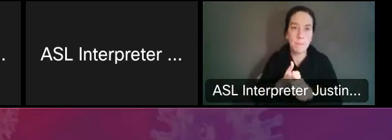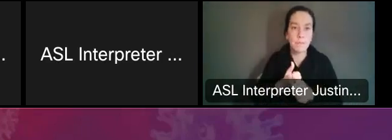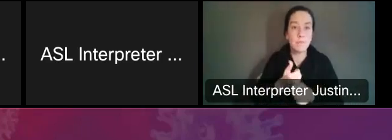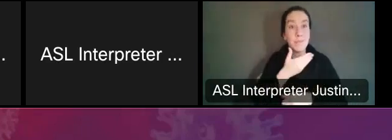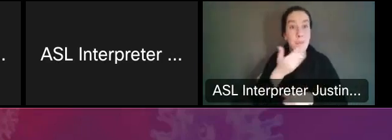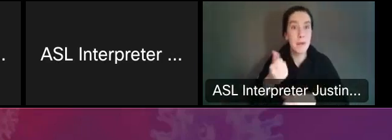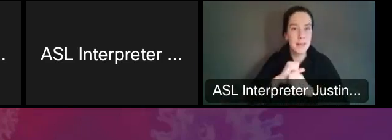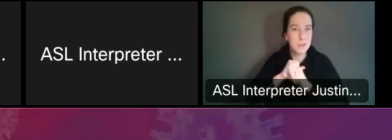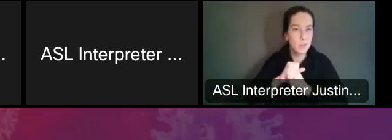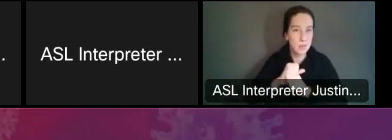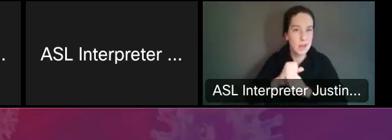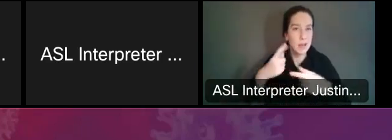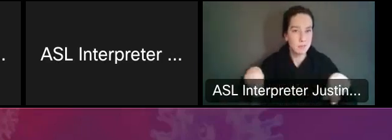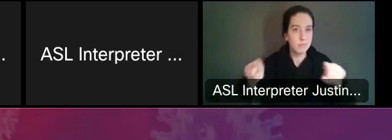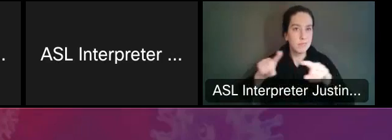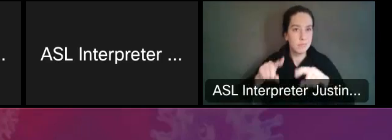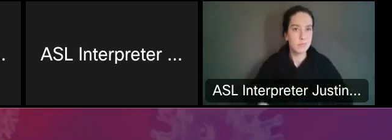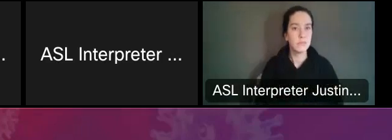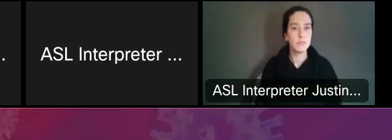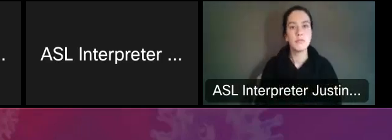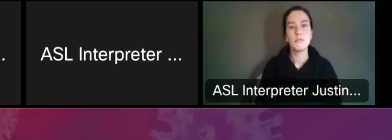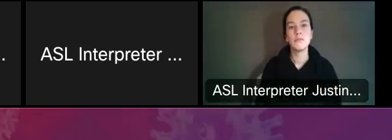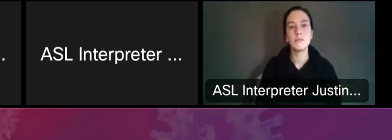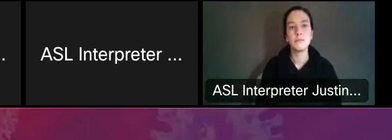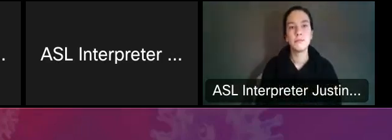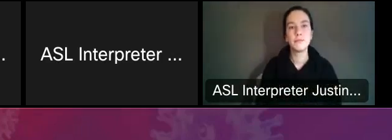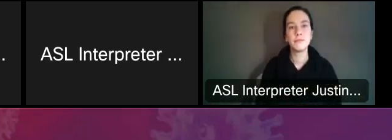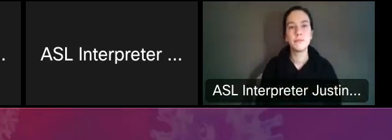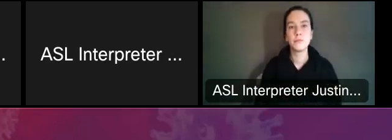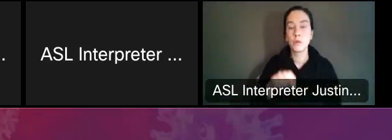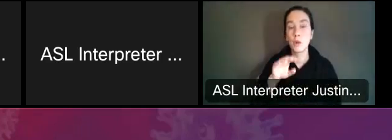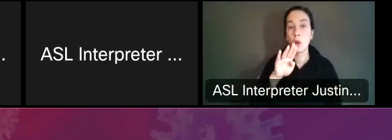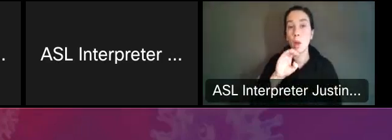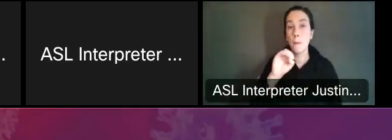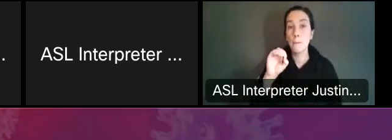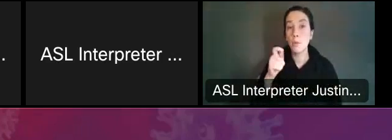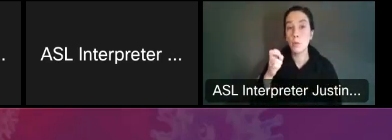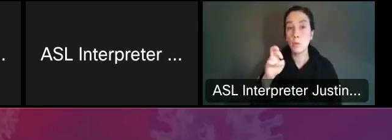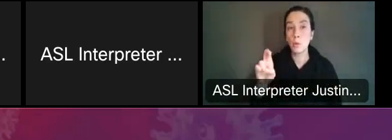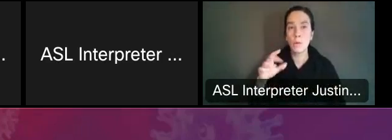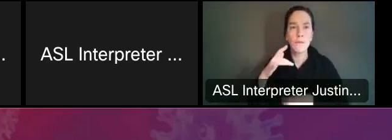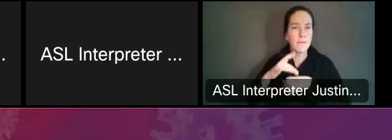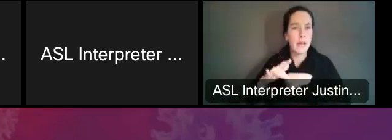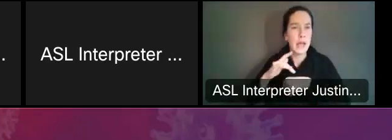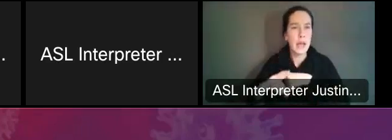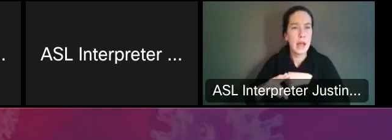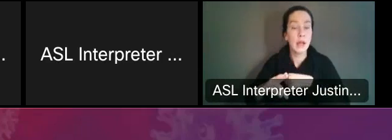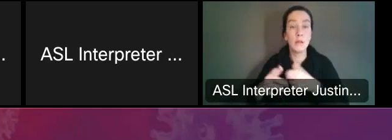Next the booster available for covered 19 is a by valent vaccine.